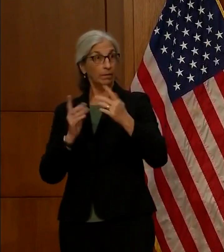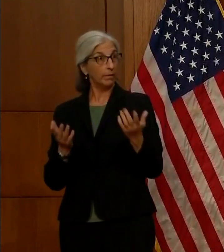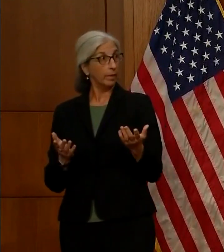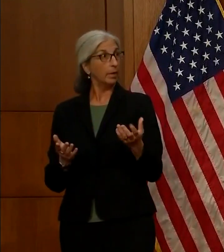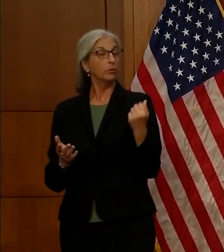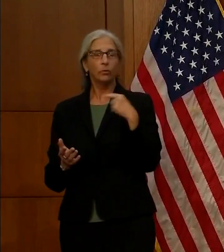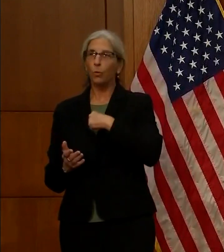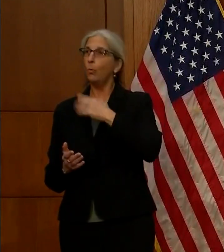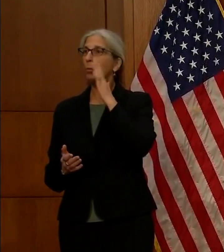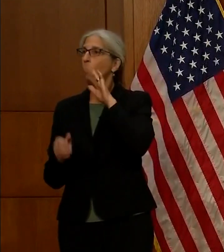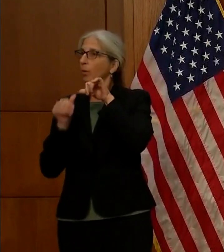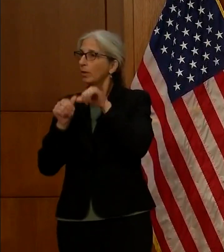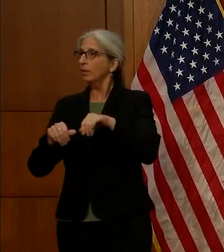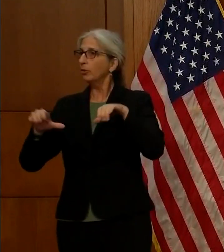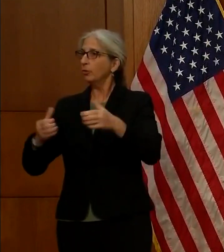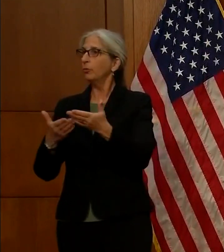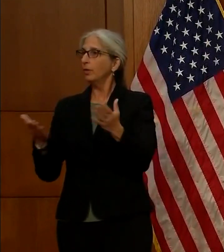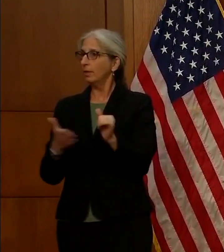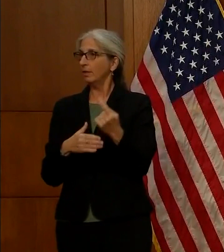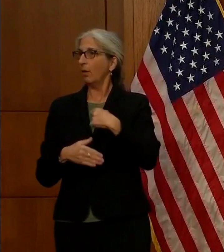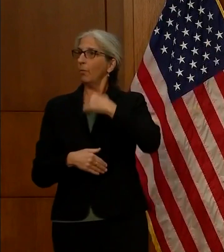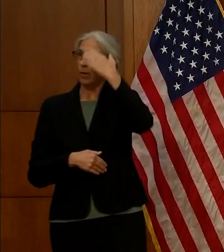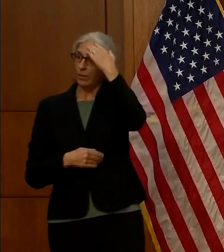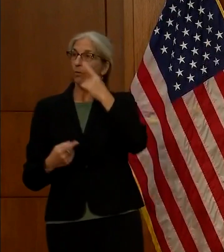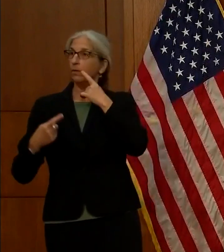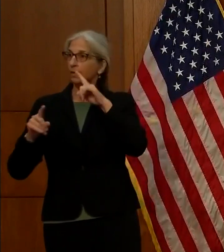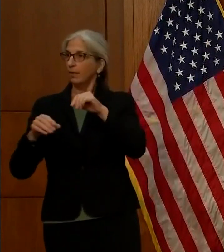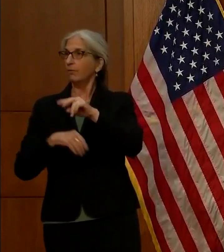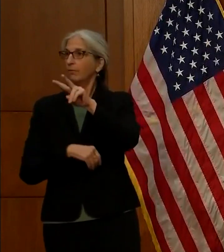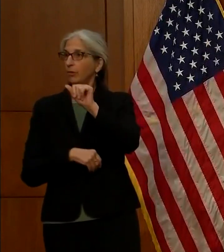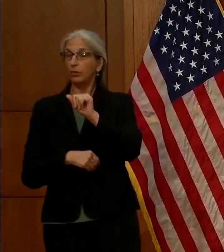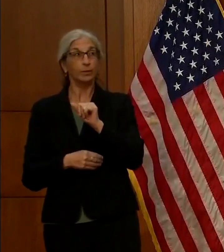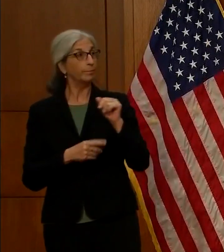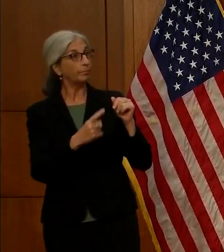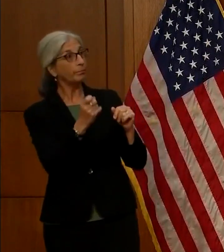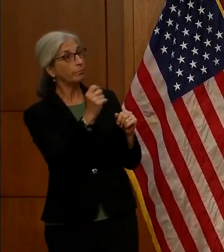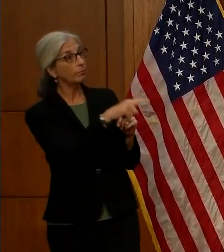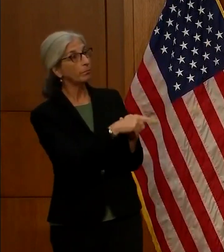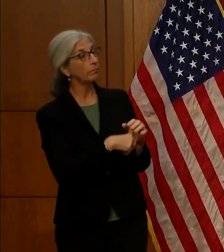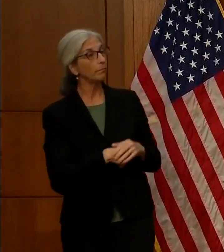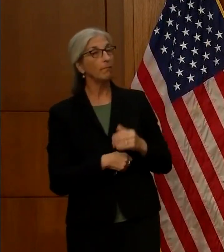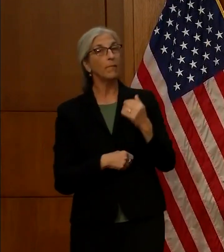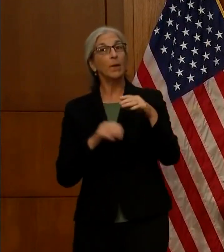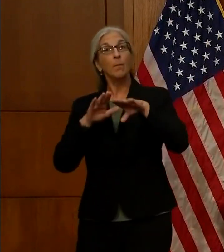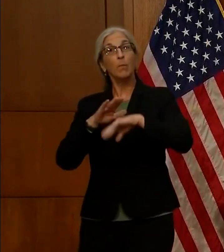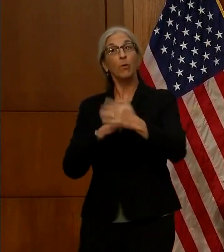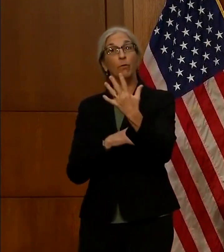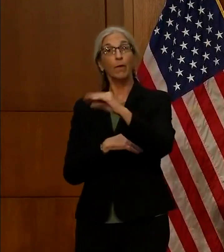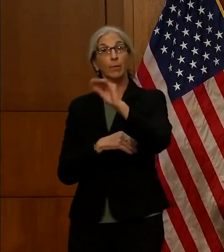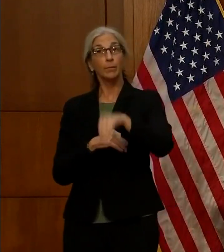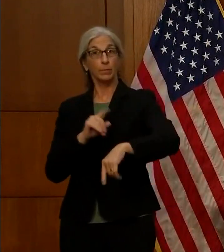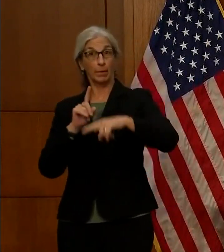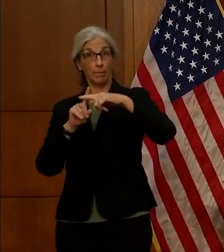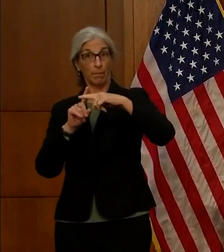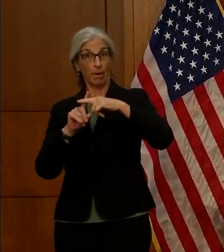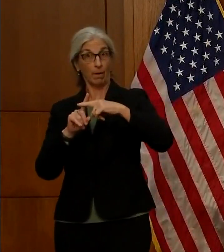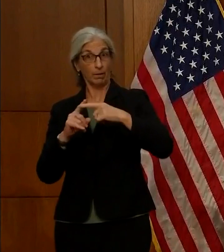FIVE PERCENT- SO WE'RE GOING TO KEEP DOING. THE THINGS THAT WE